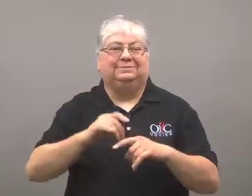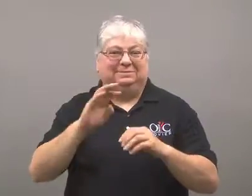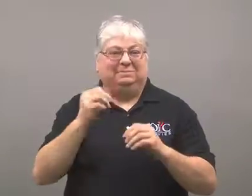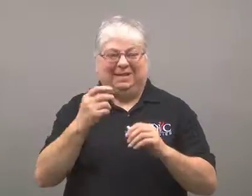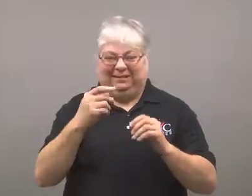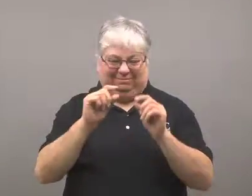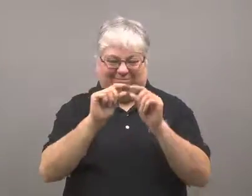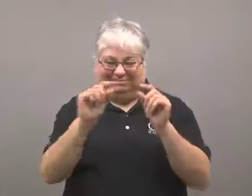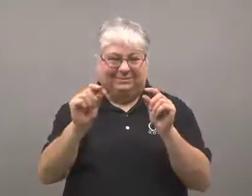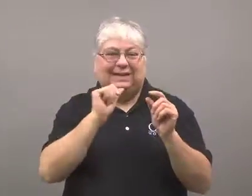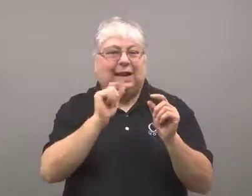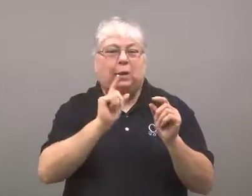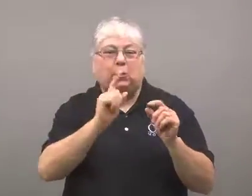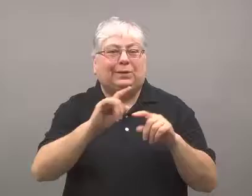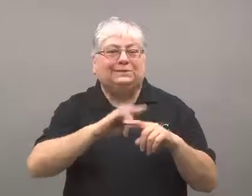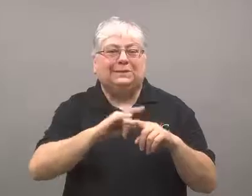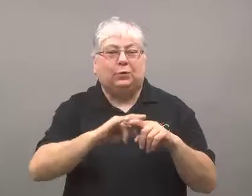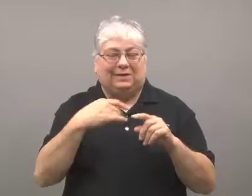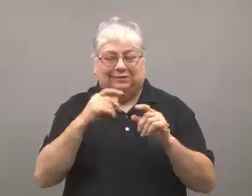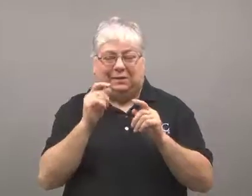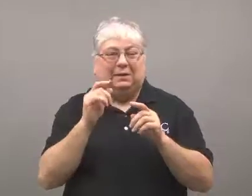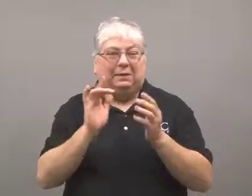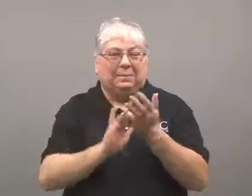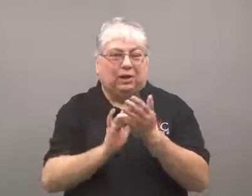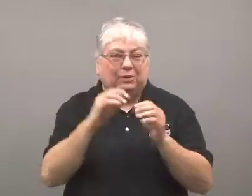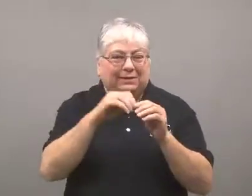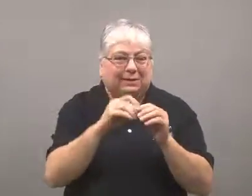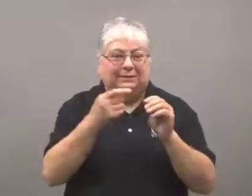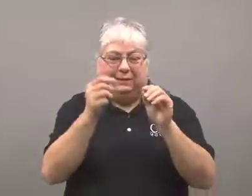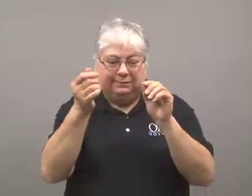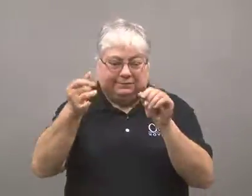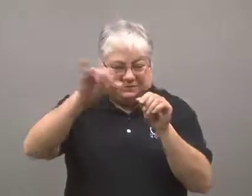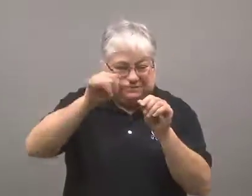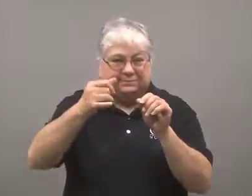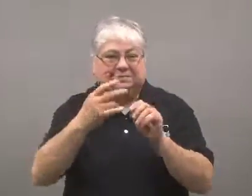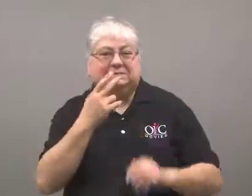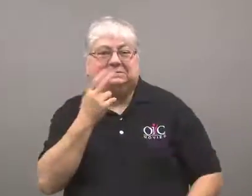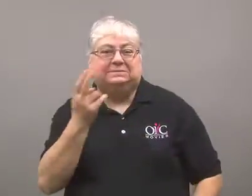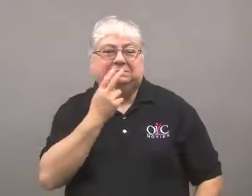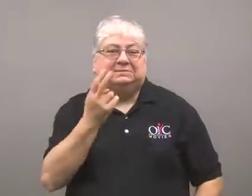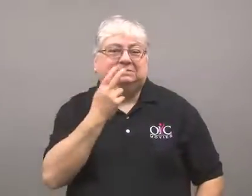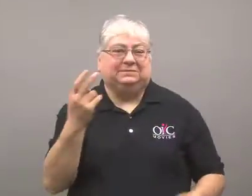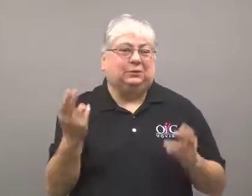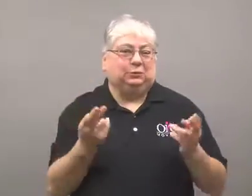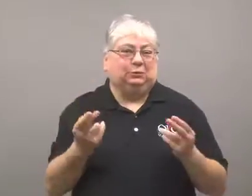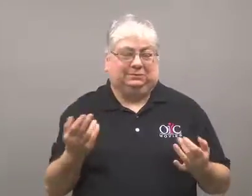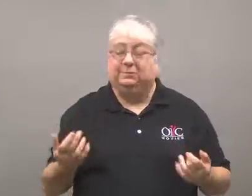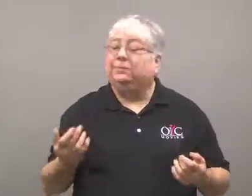These are battery operated "fake" cigarettes that are refilled.